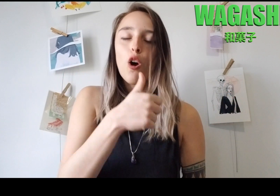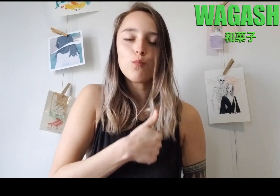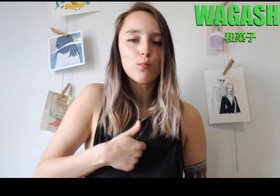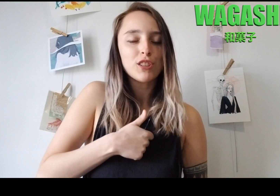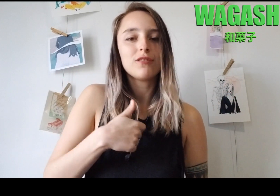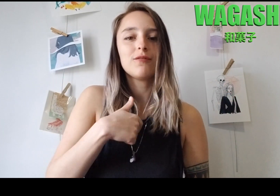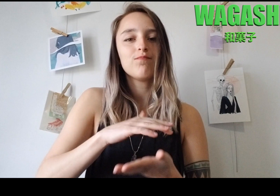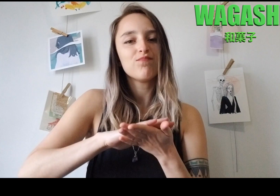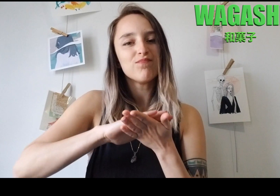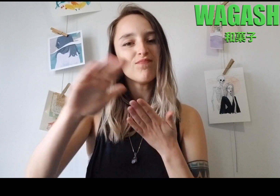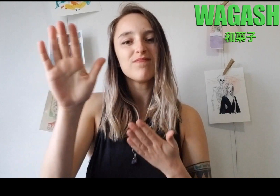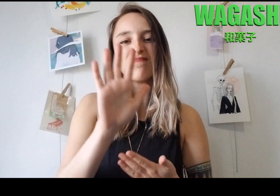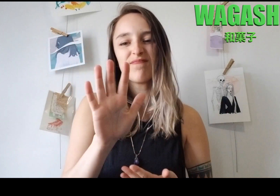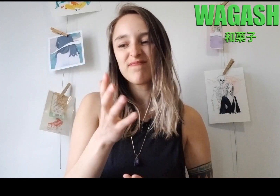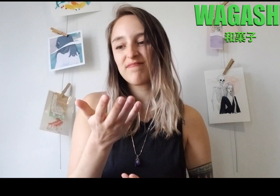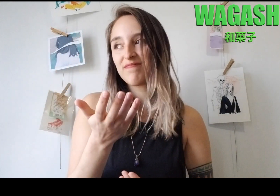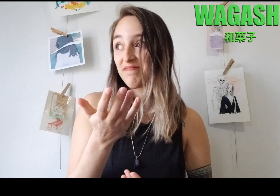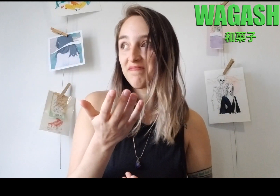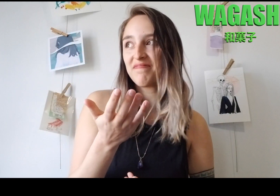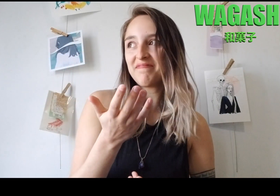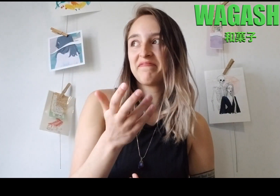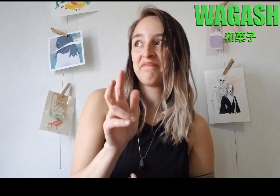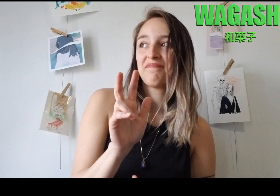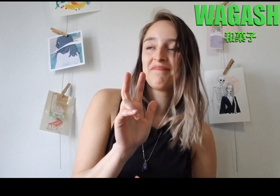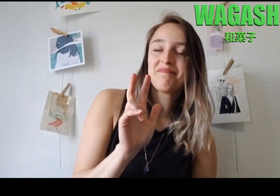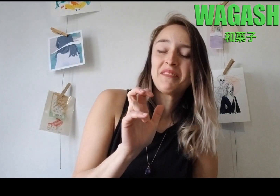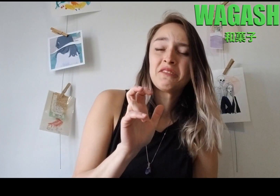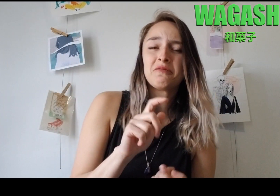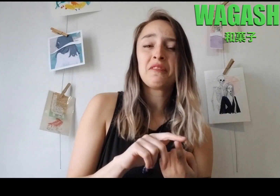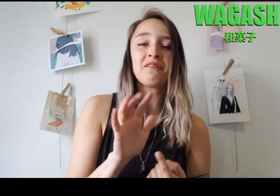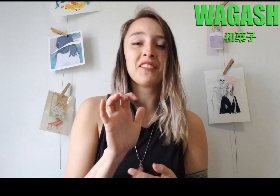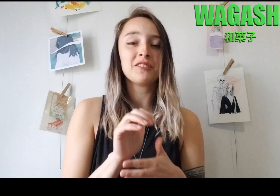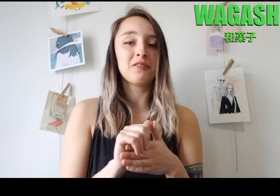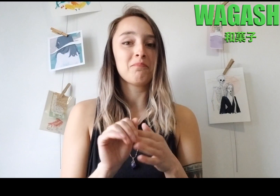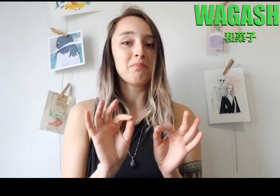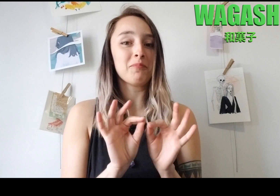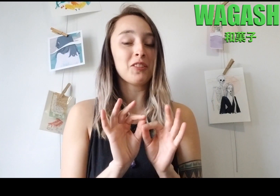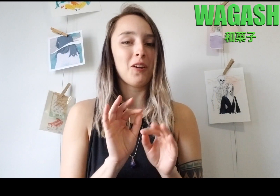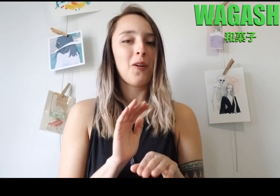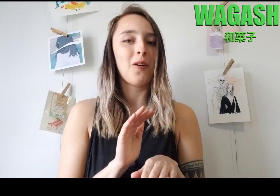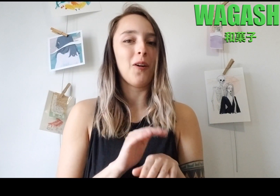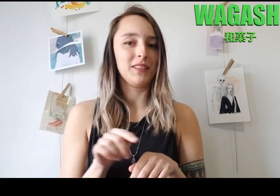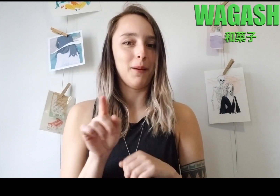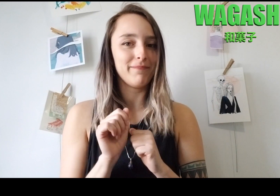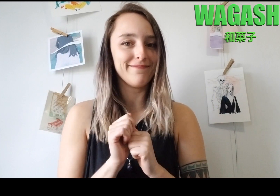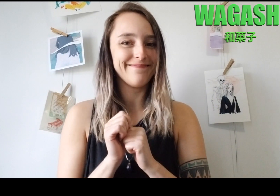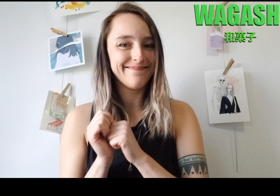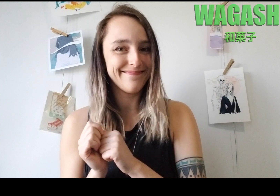I don't regret this but, I easily spent $300-$500 on it.